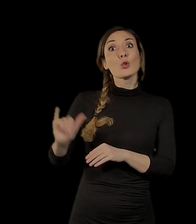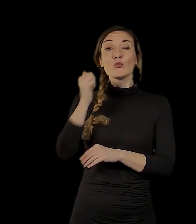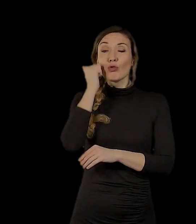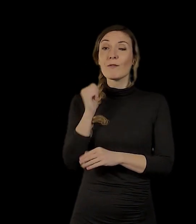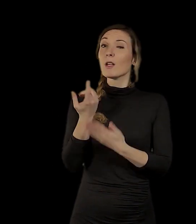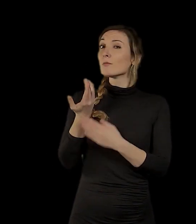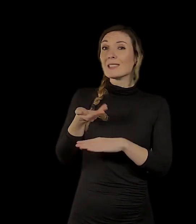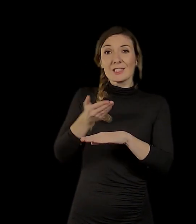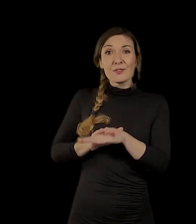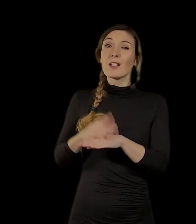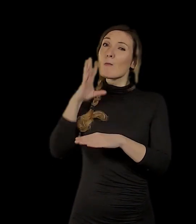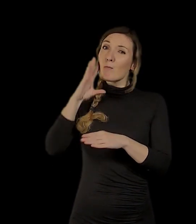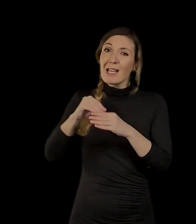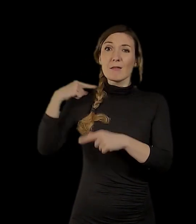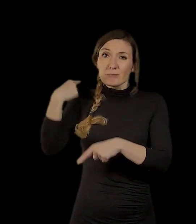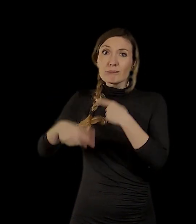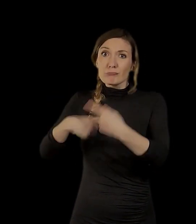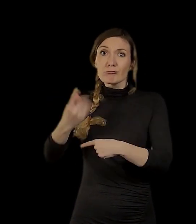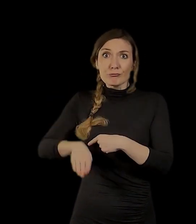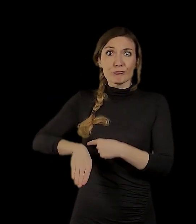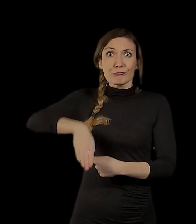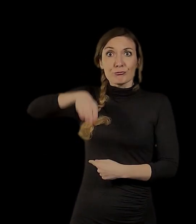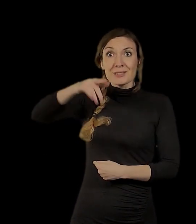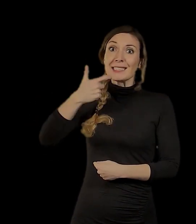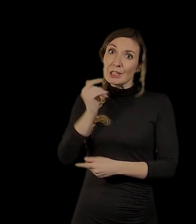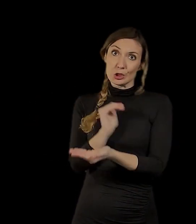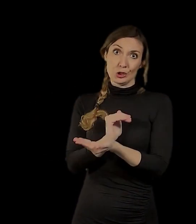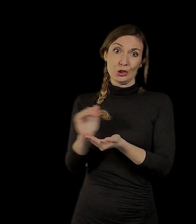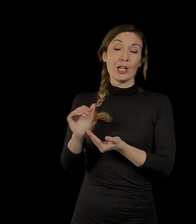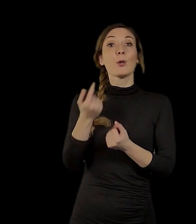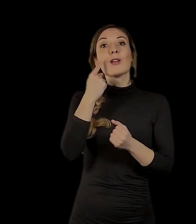and it was very important for the development of the entire city district. And when we came to that area,